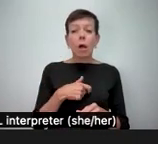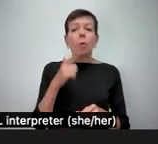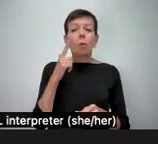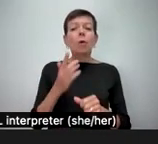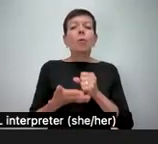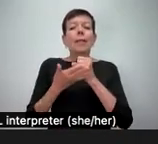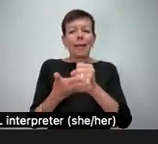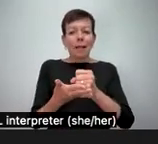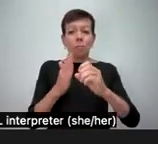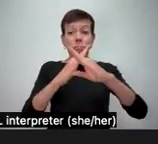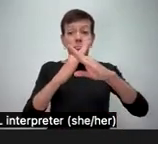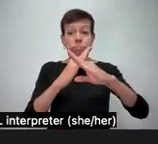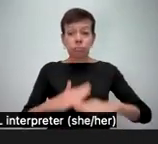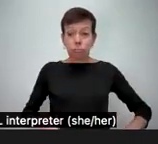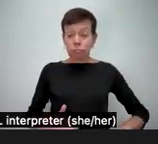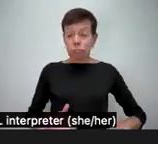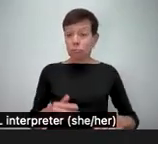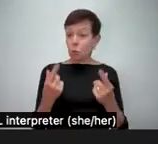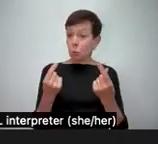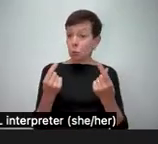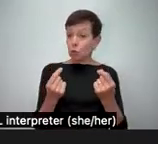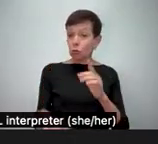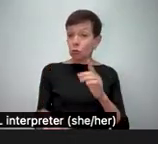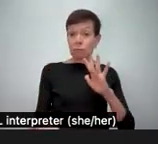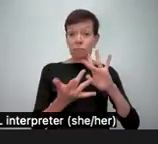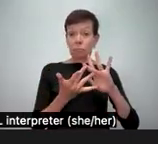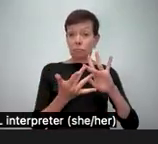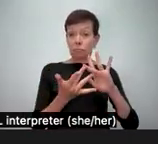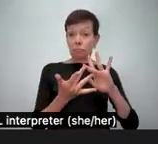all you have to do is reach out to us and we will really try to make this work. We want